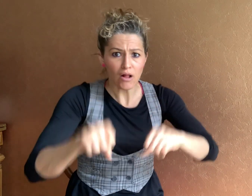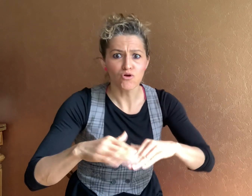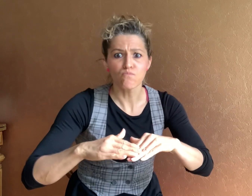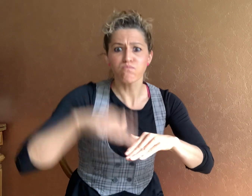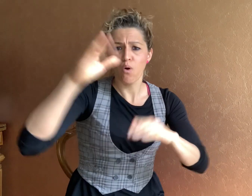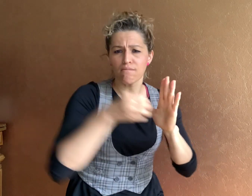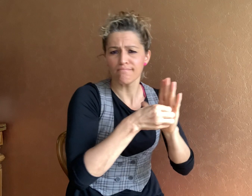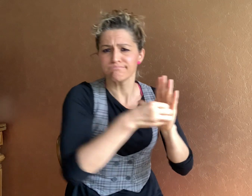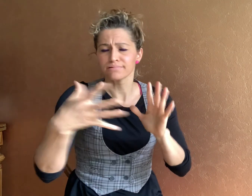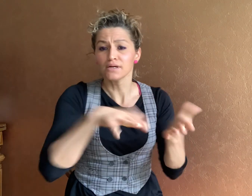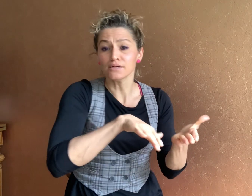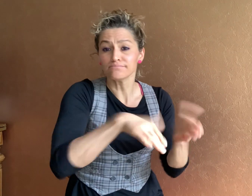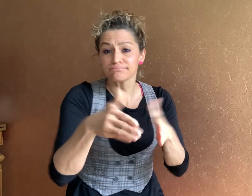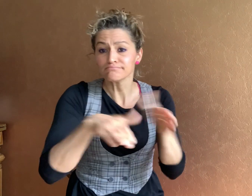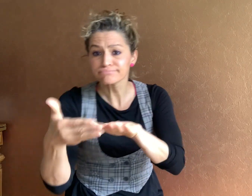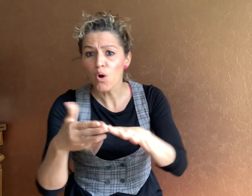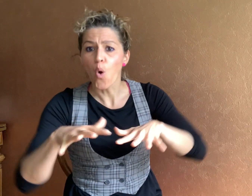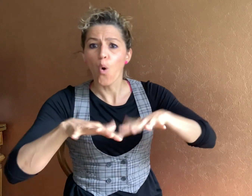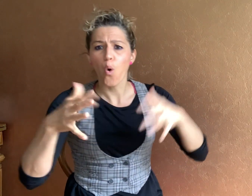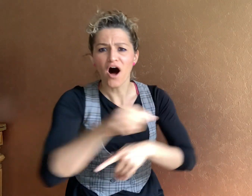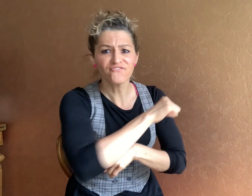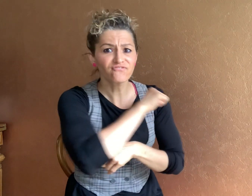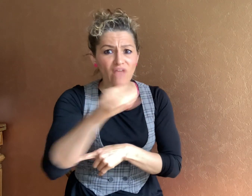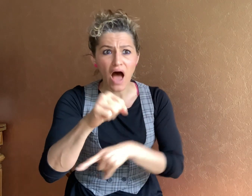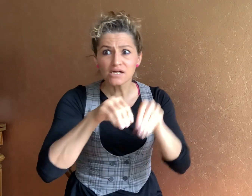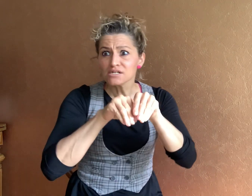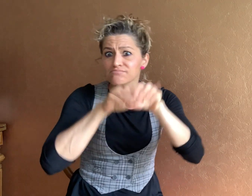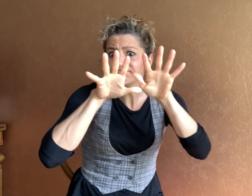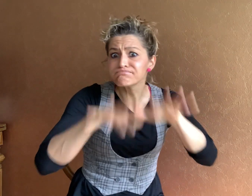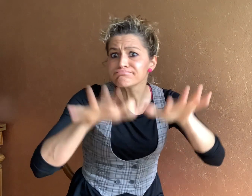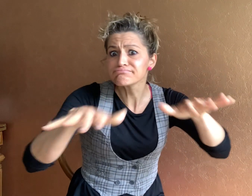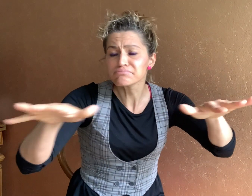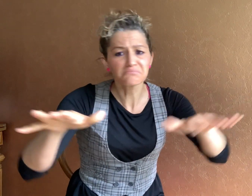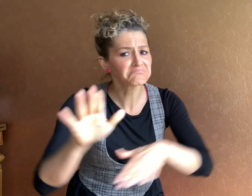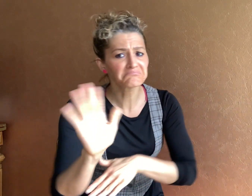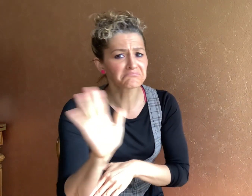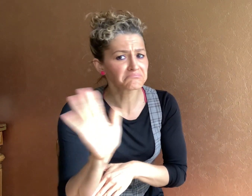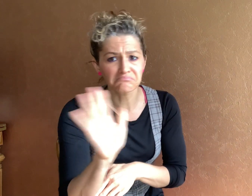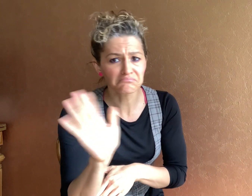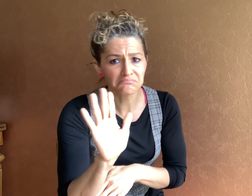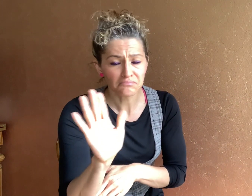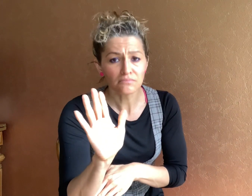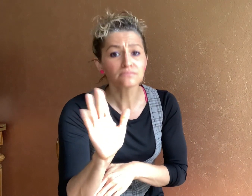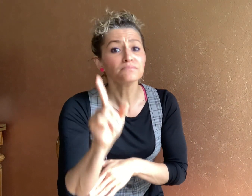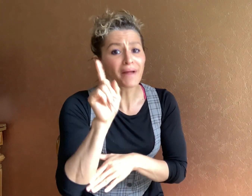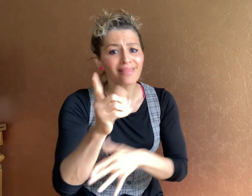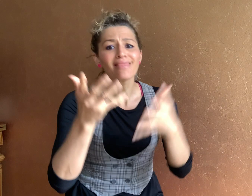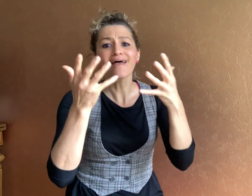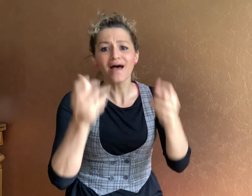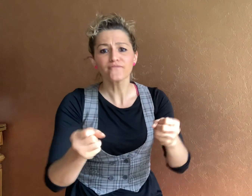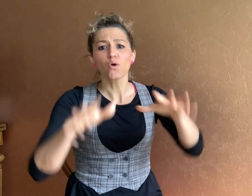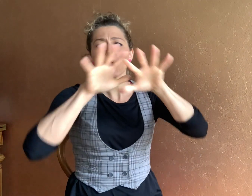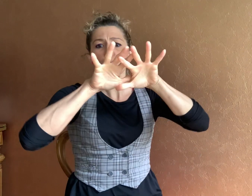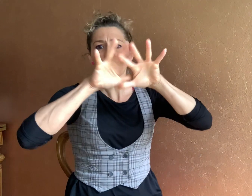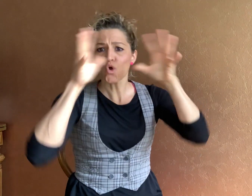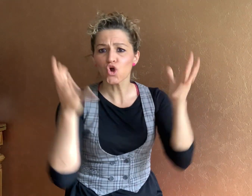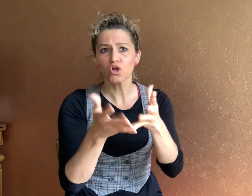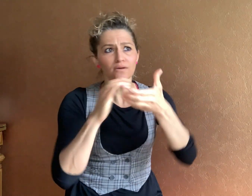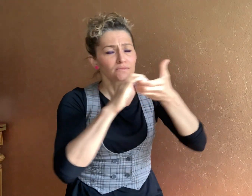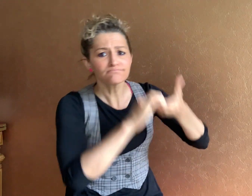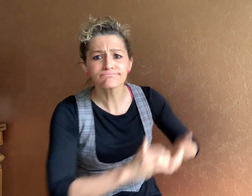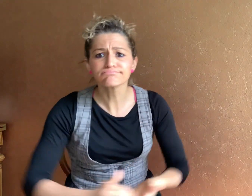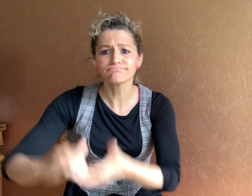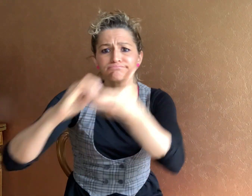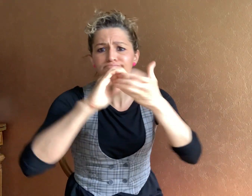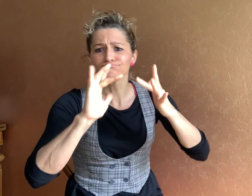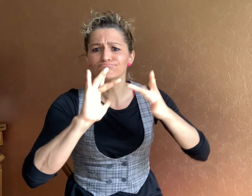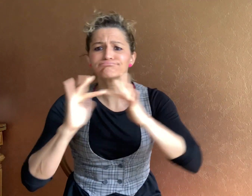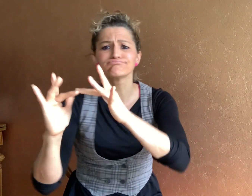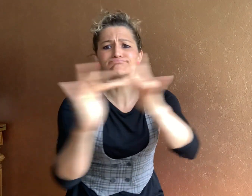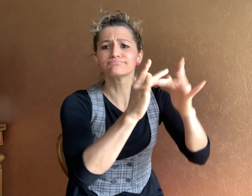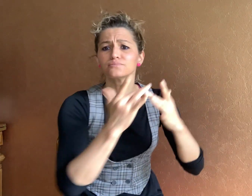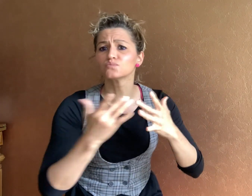A global network of WHO, scientists and virologists continue